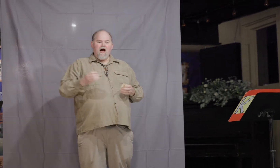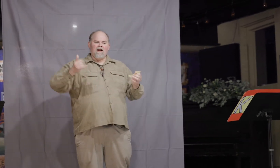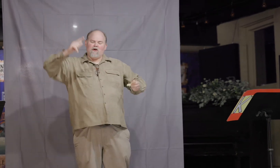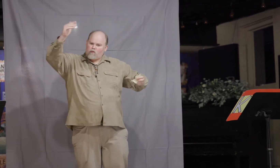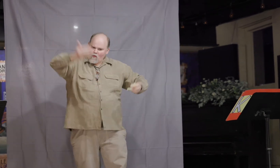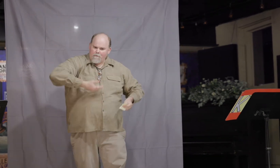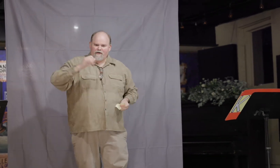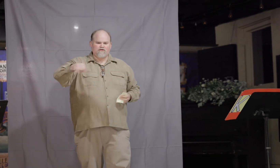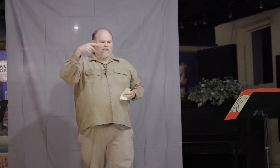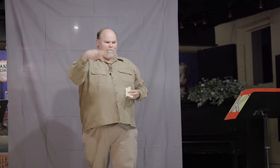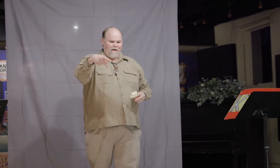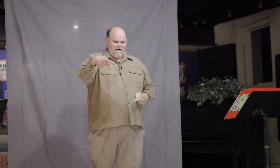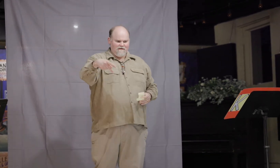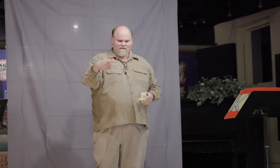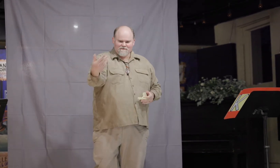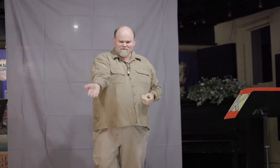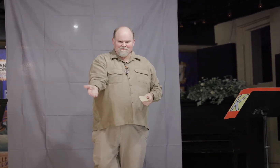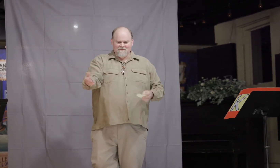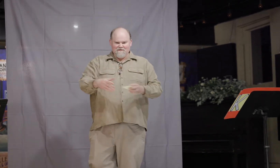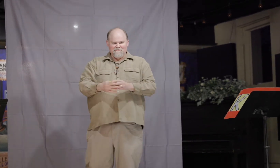Welcome to the stage, Jonathan.